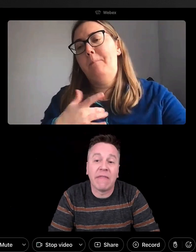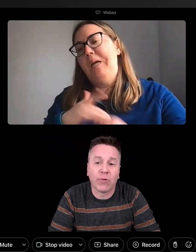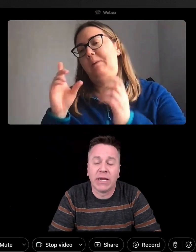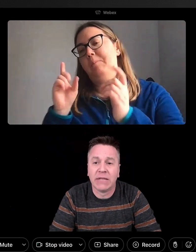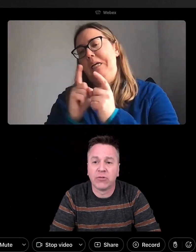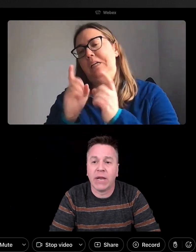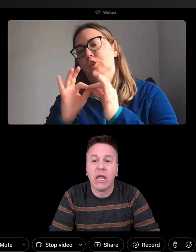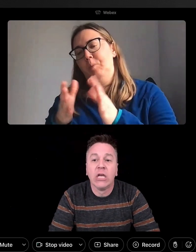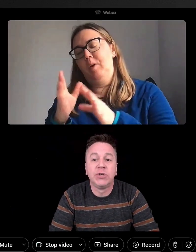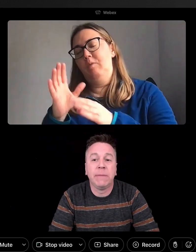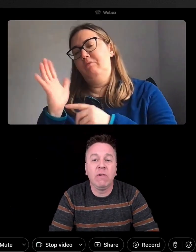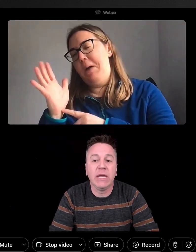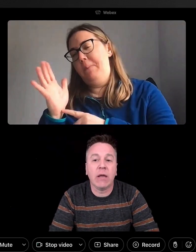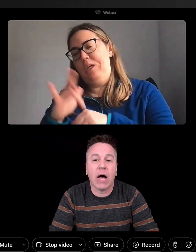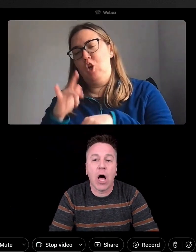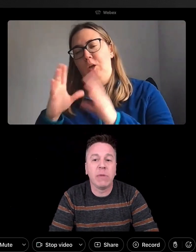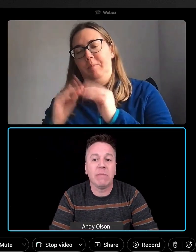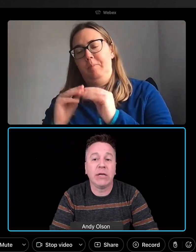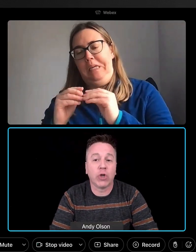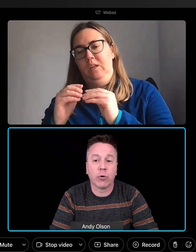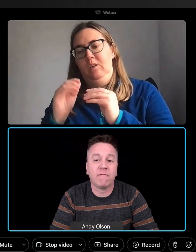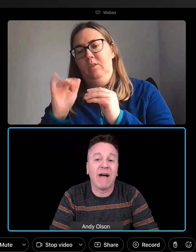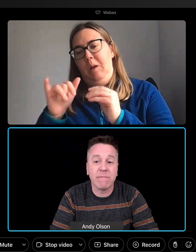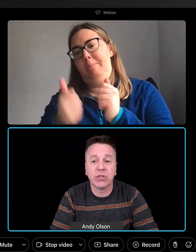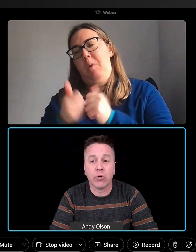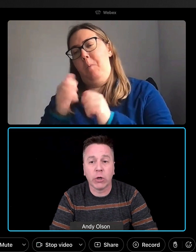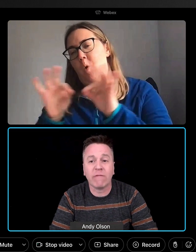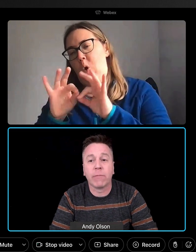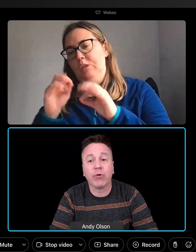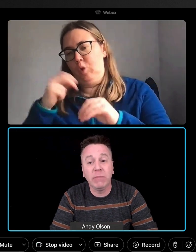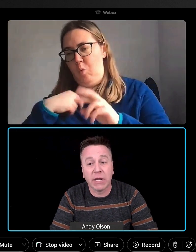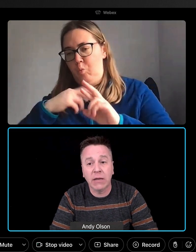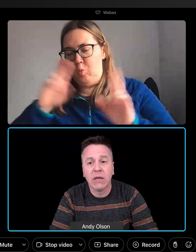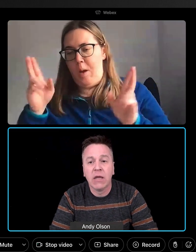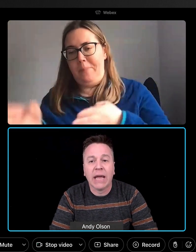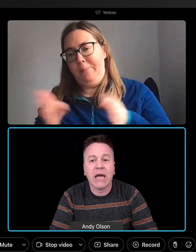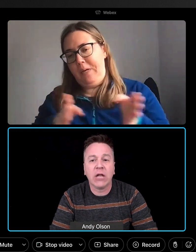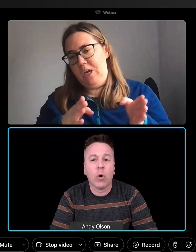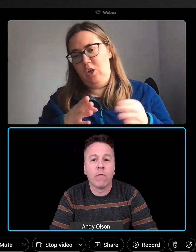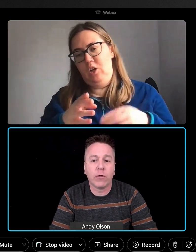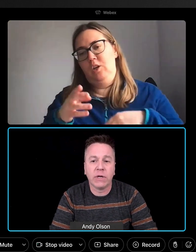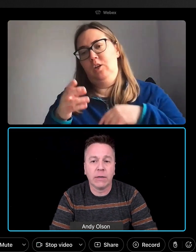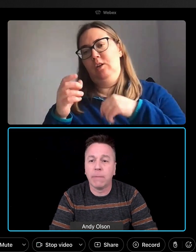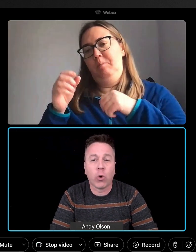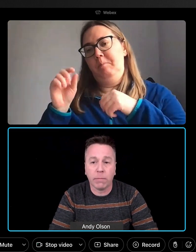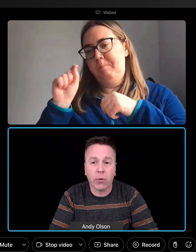Yeah, that's right. That's right. So typically, I’ll meet my interpreter five minutes early to have a pre- meeting and kind of go over the important